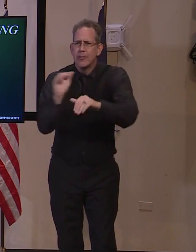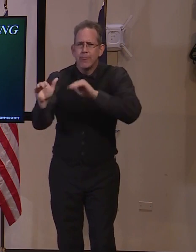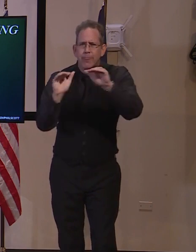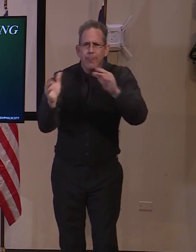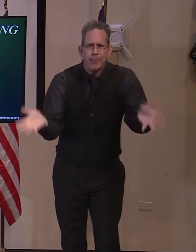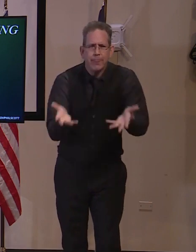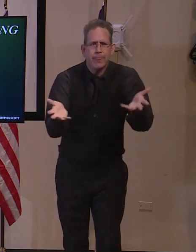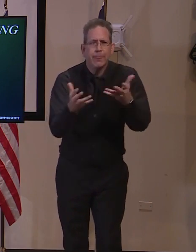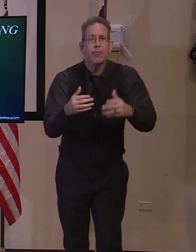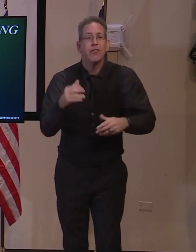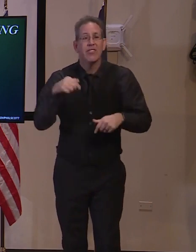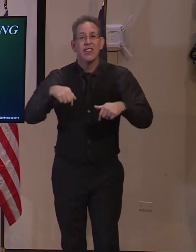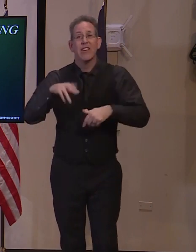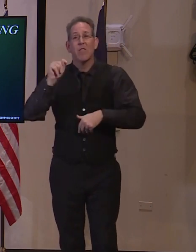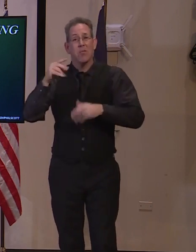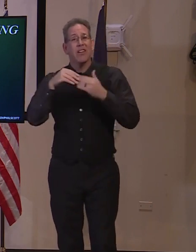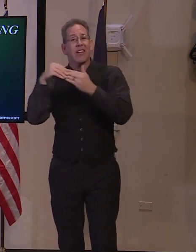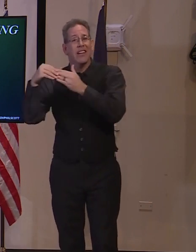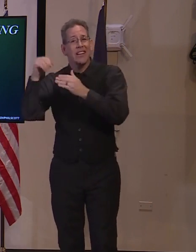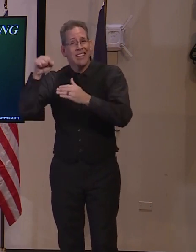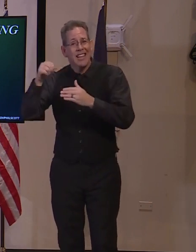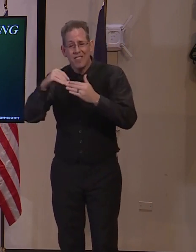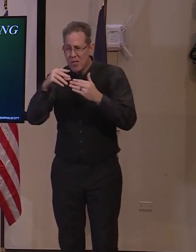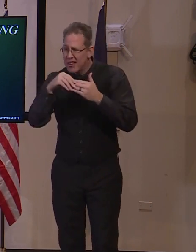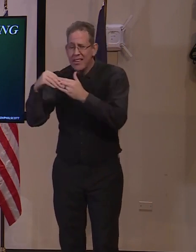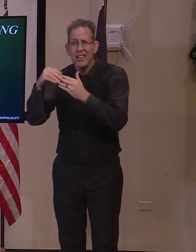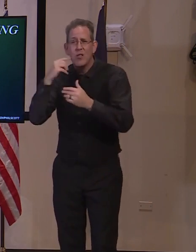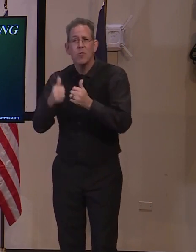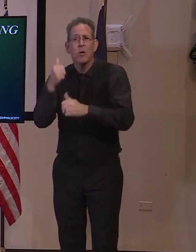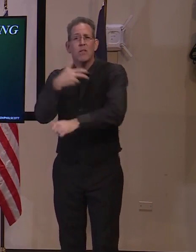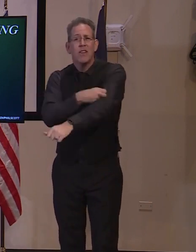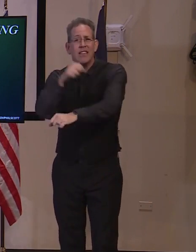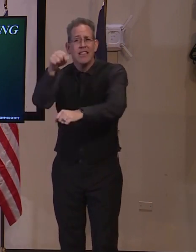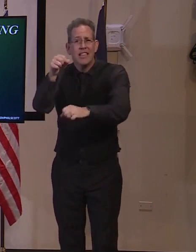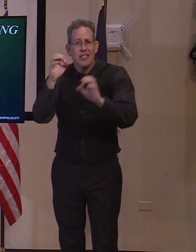the weekend, Dr Fauci was asked whether the definition of fully vaccinated